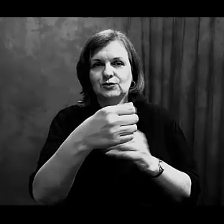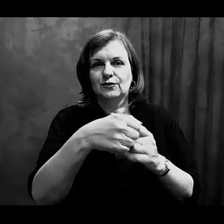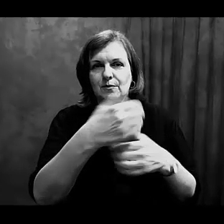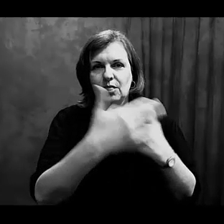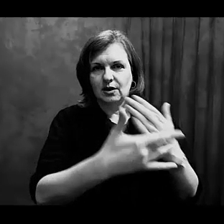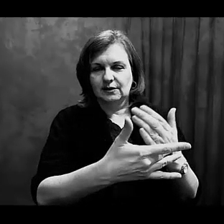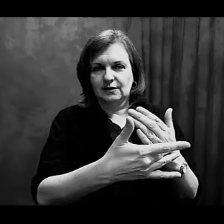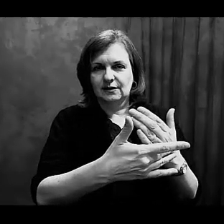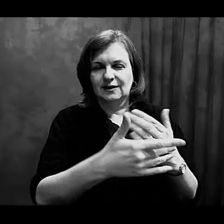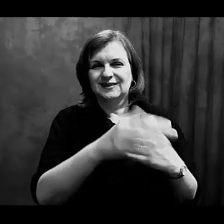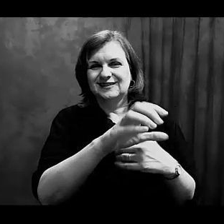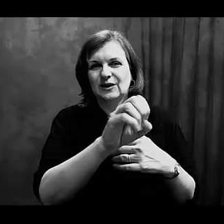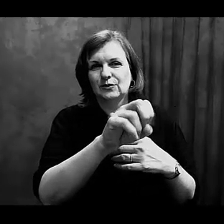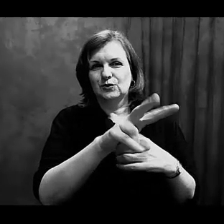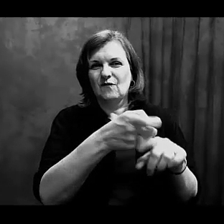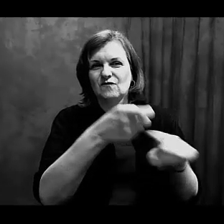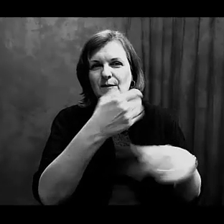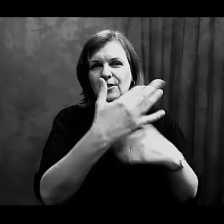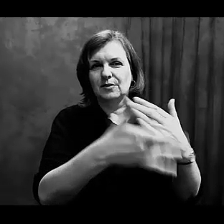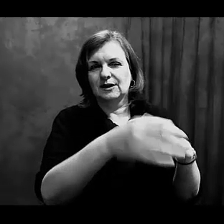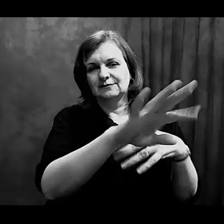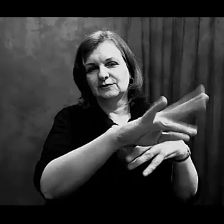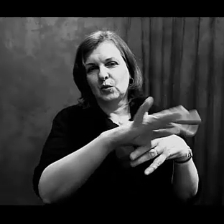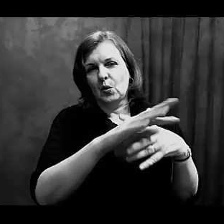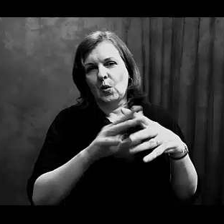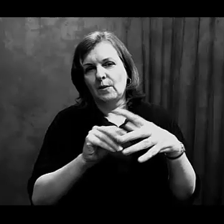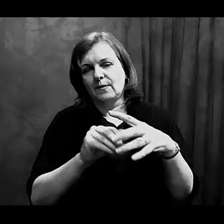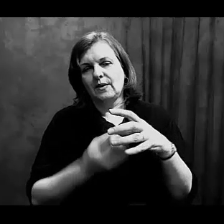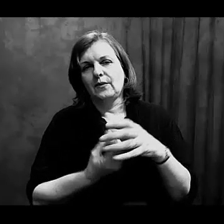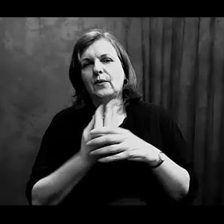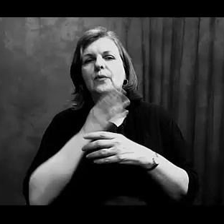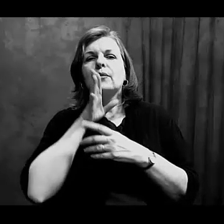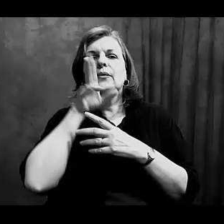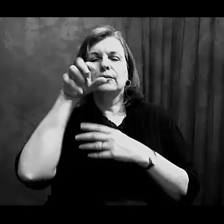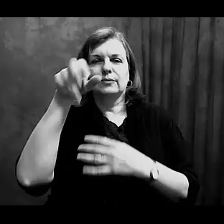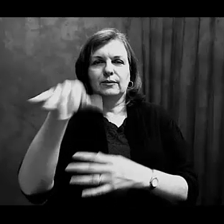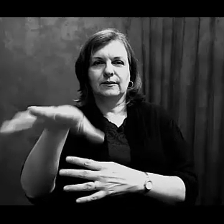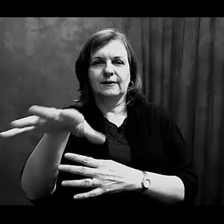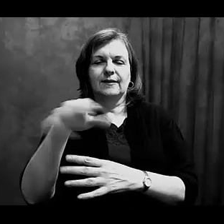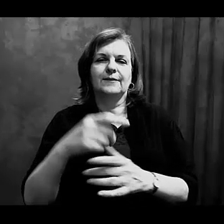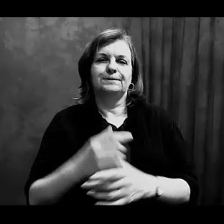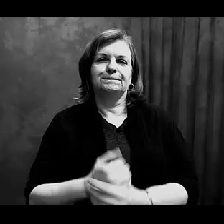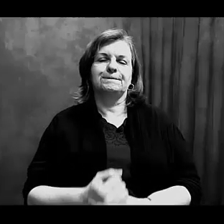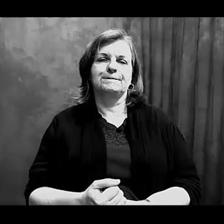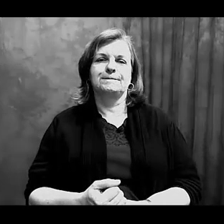CO2 molecules to diffuse out of a blood so that we can get good exchange of lungs